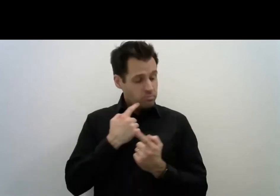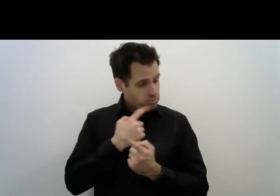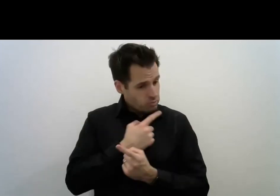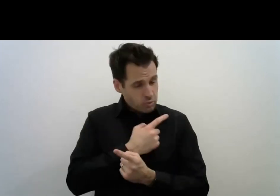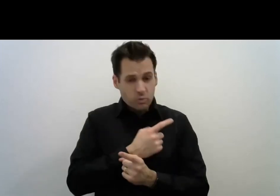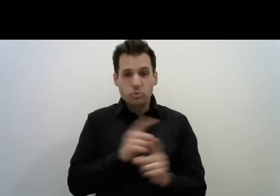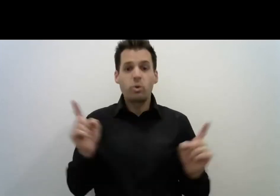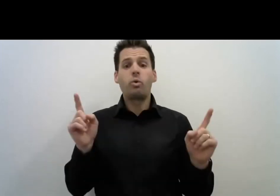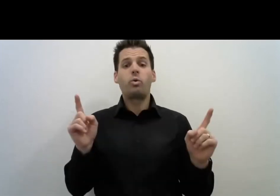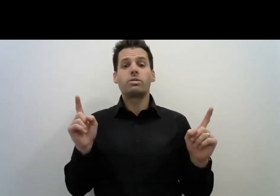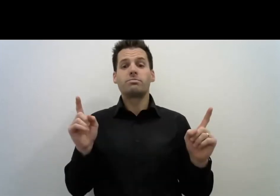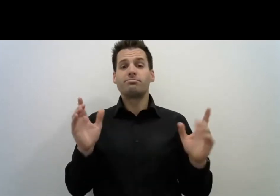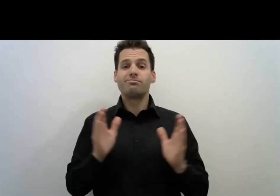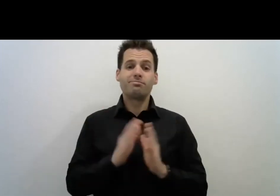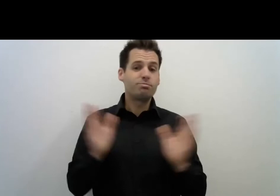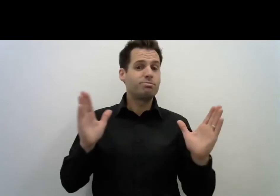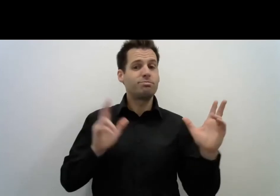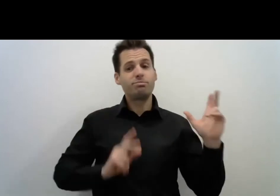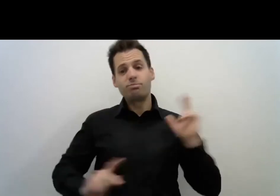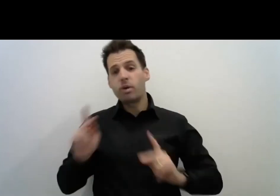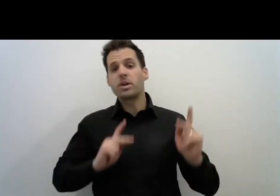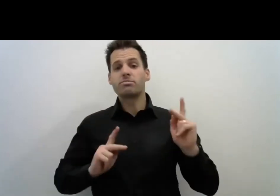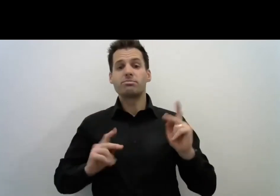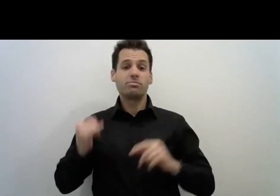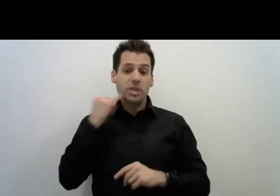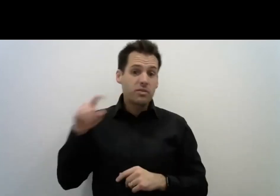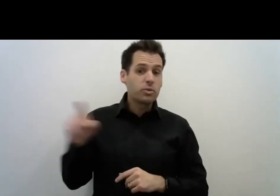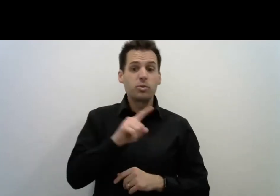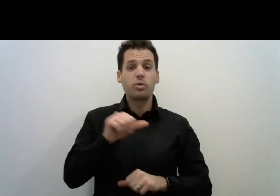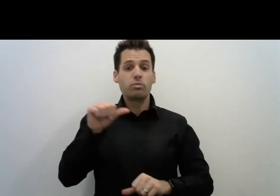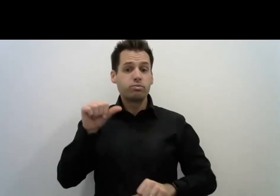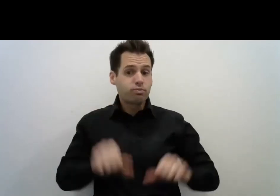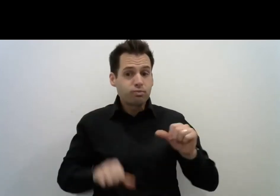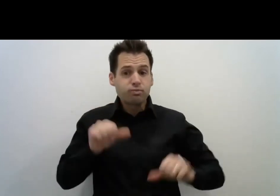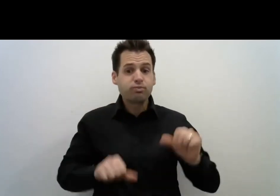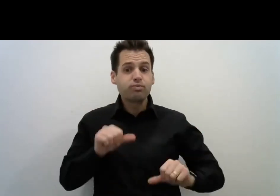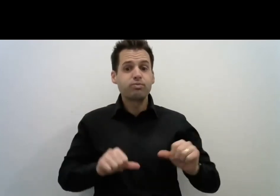public and businesses and so on if you're not sure ask them produce to produce identification